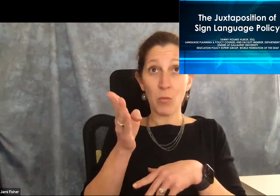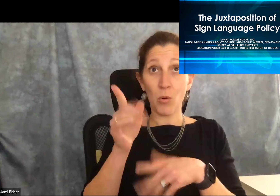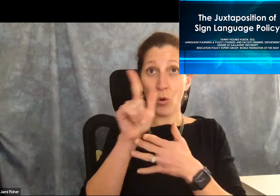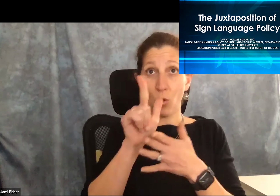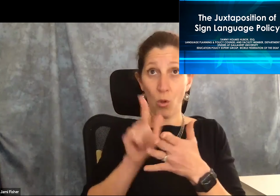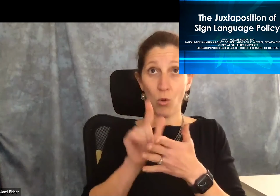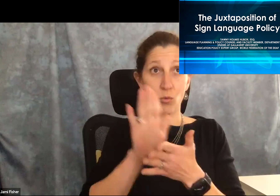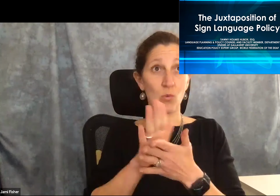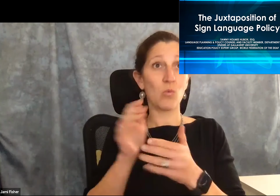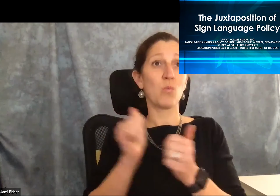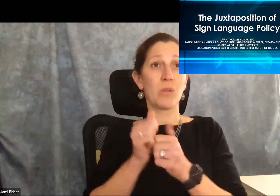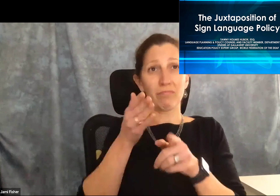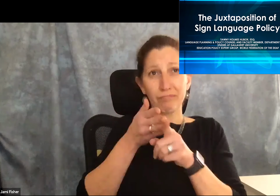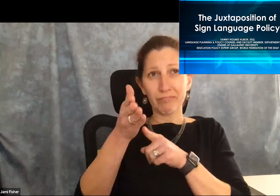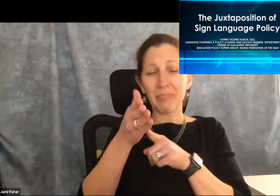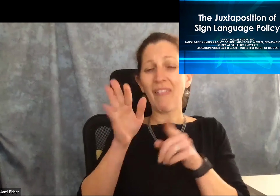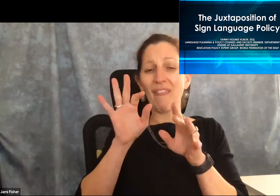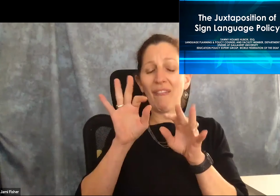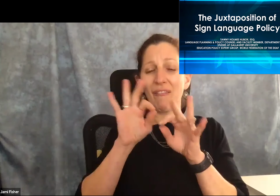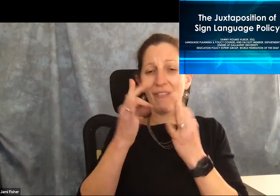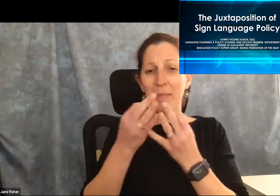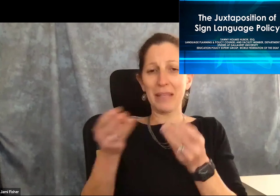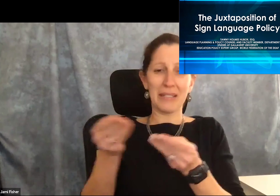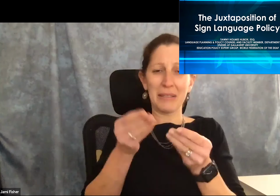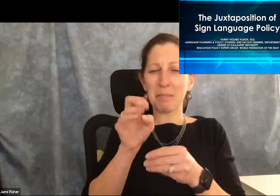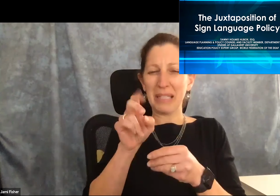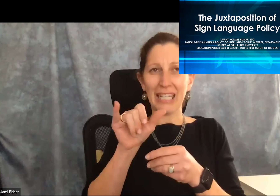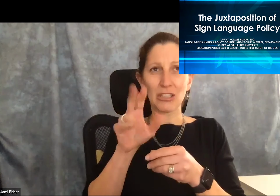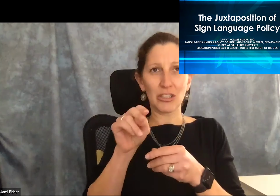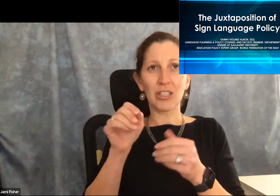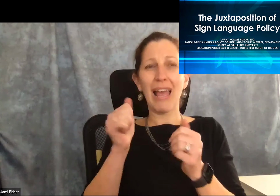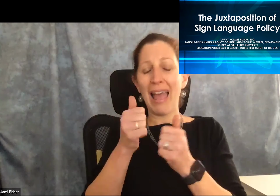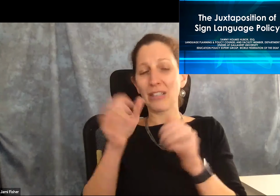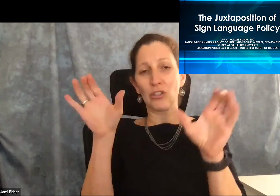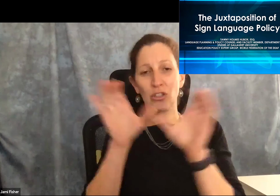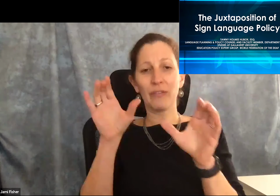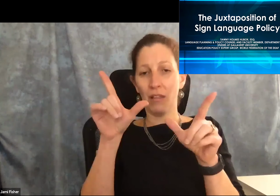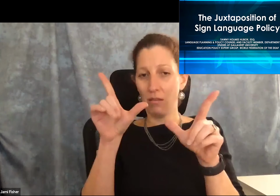She graduated from the University of baltimore law school, with a focus on family mediation and law certification.